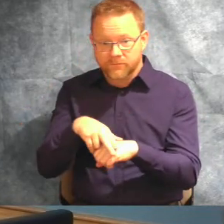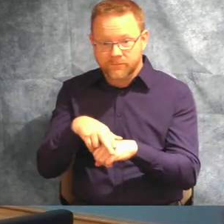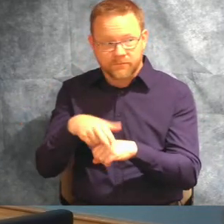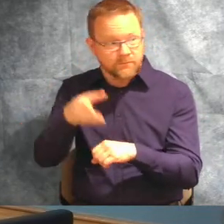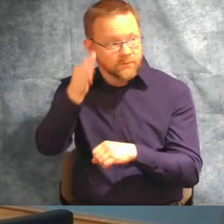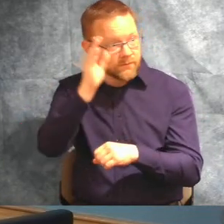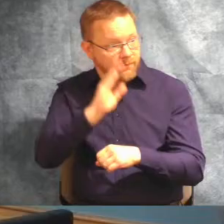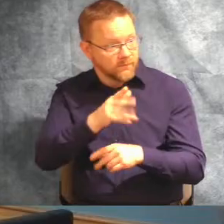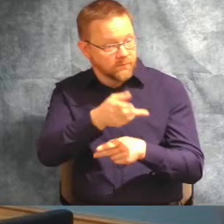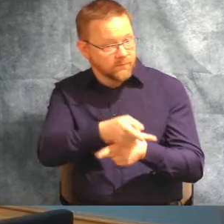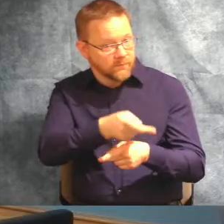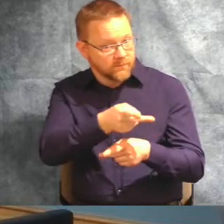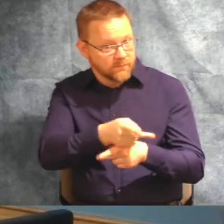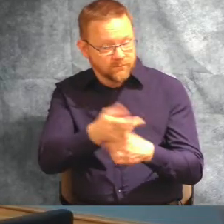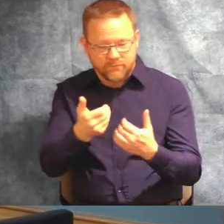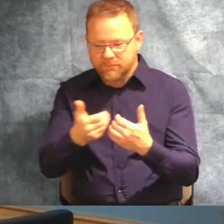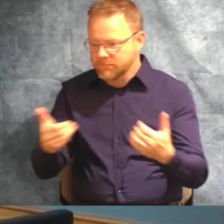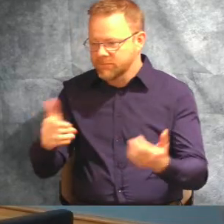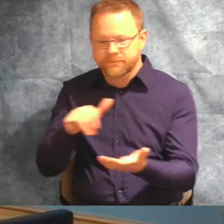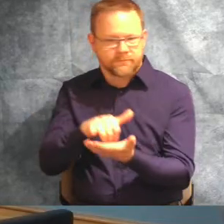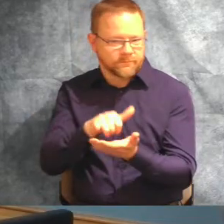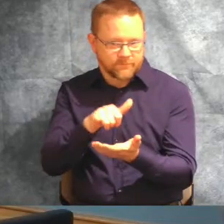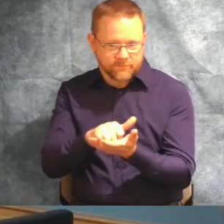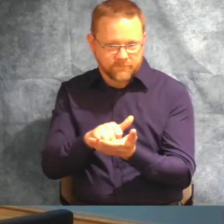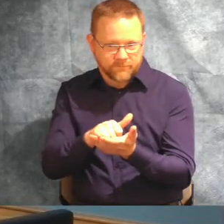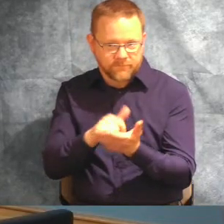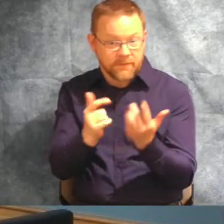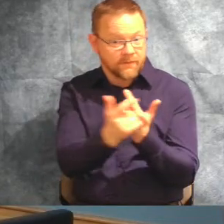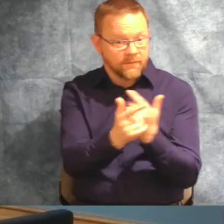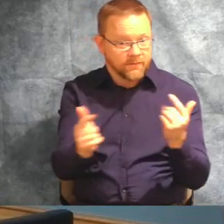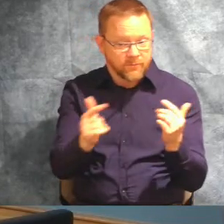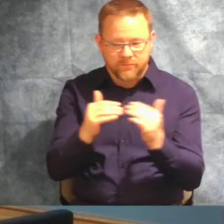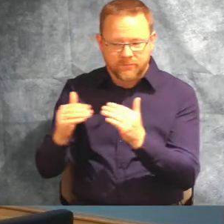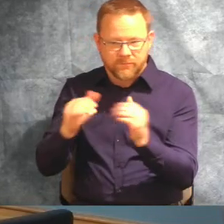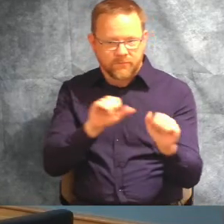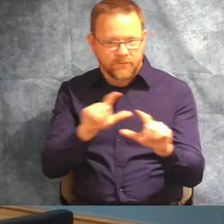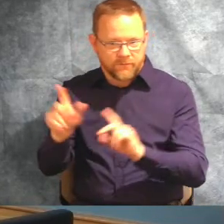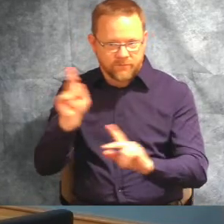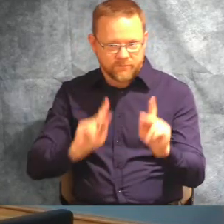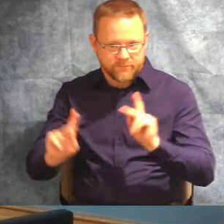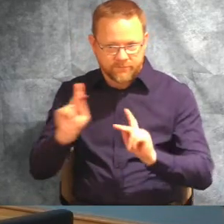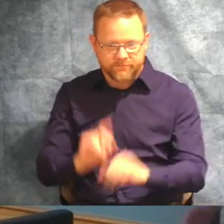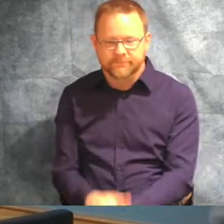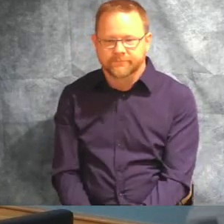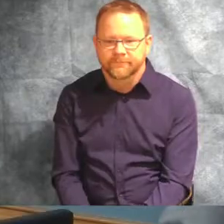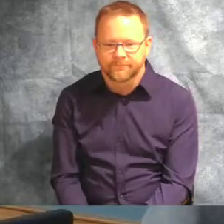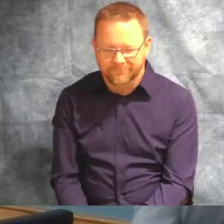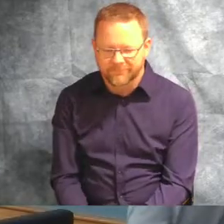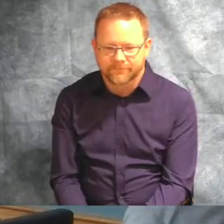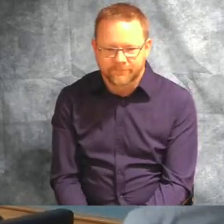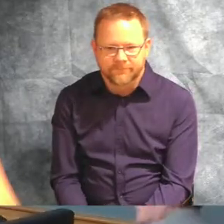one nation under God, indivisible, with liberty and justice for all.